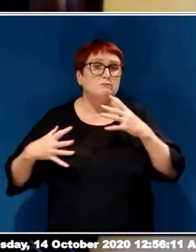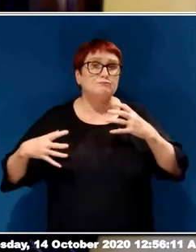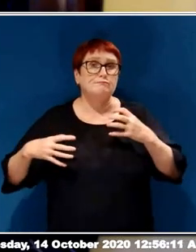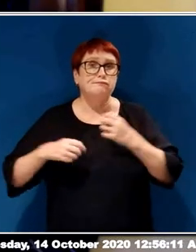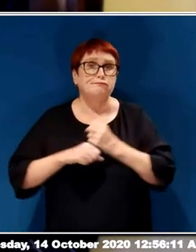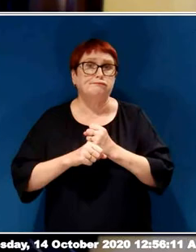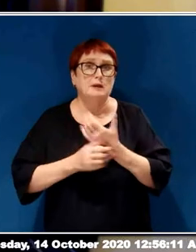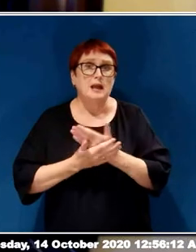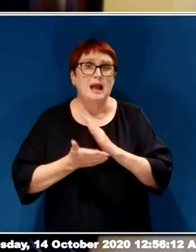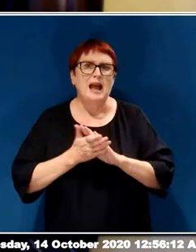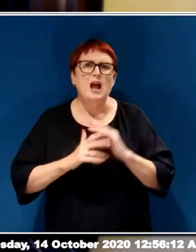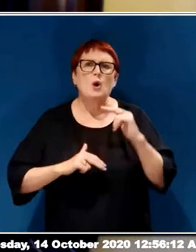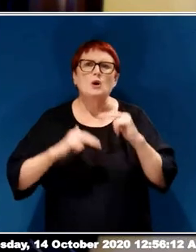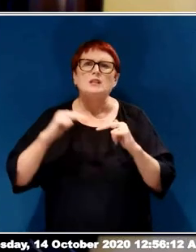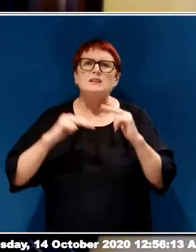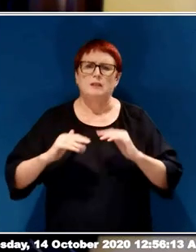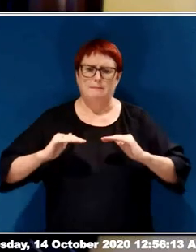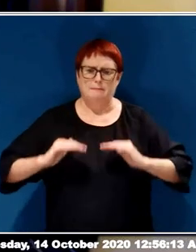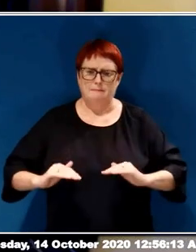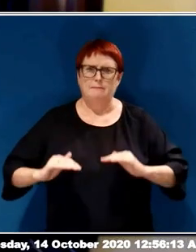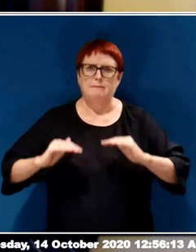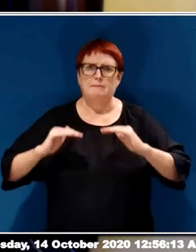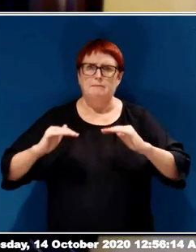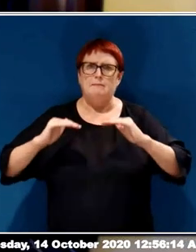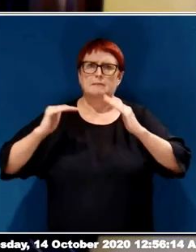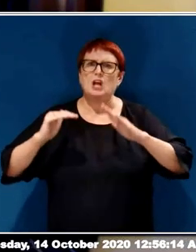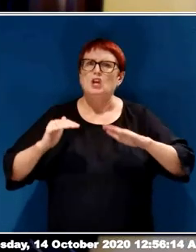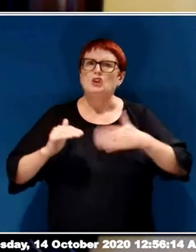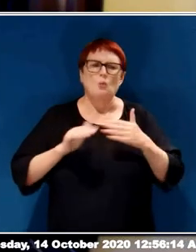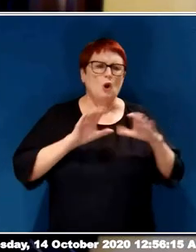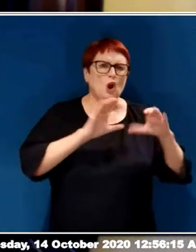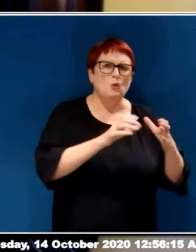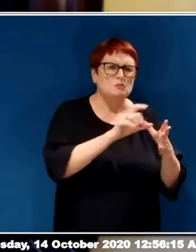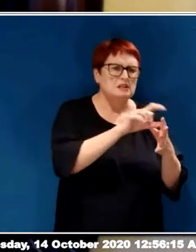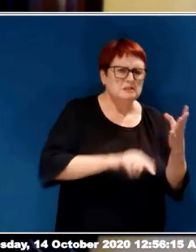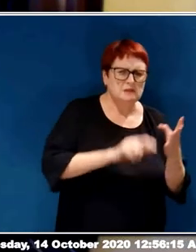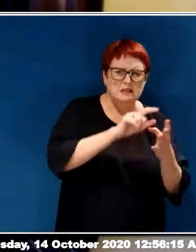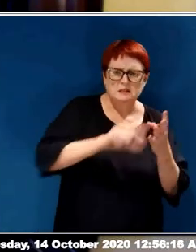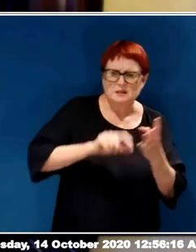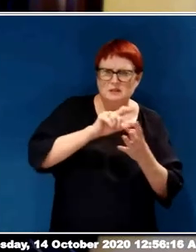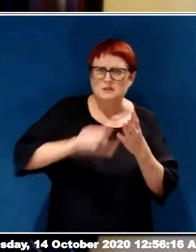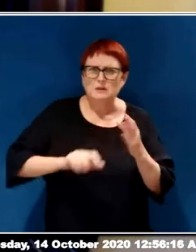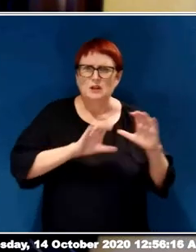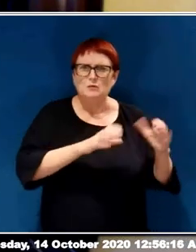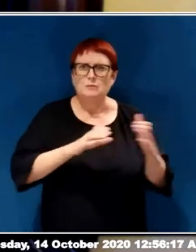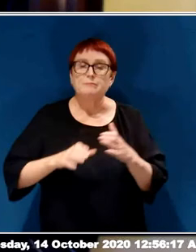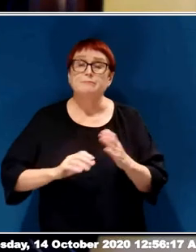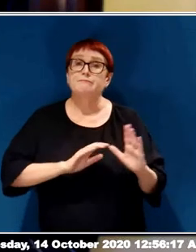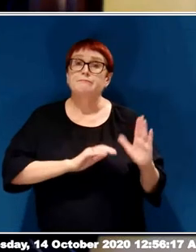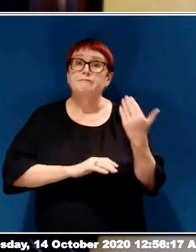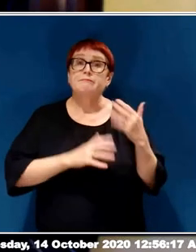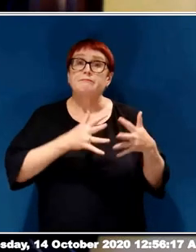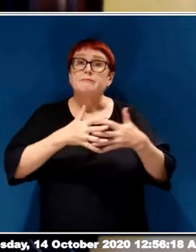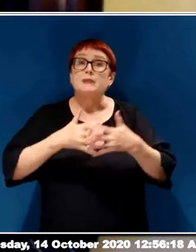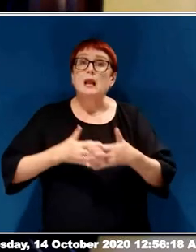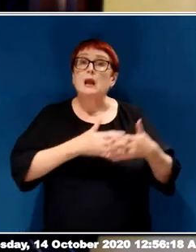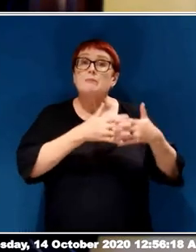So in the United States, if I focus on the reading example, students used only